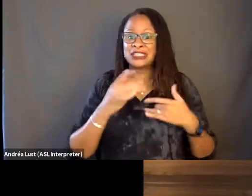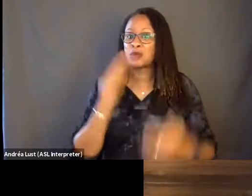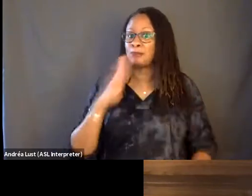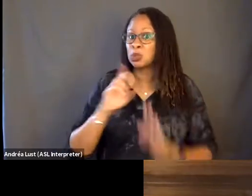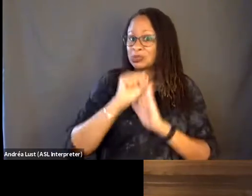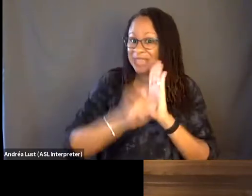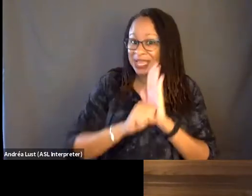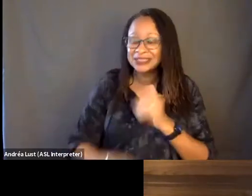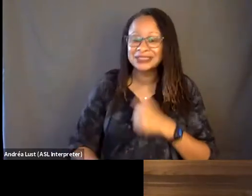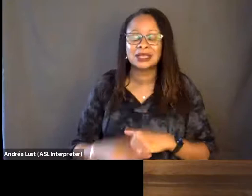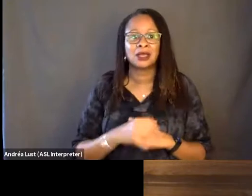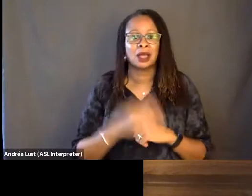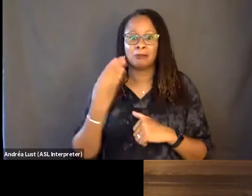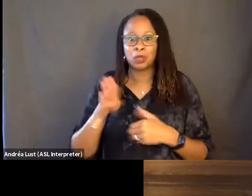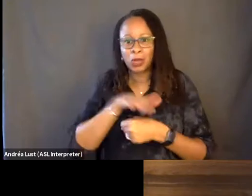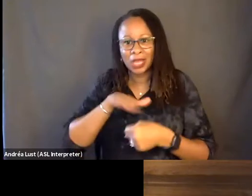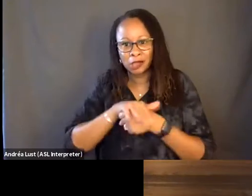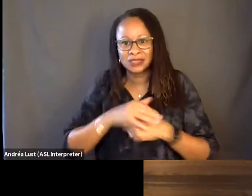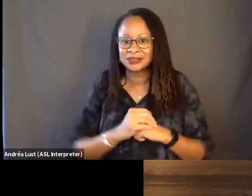And they literally took the mailbox.